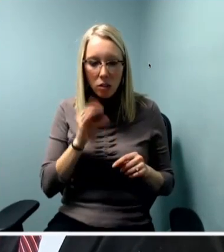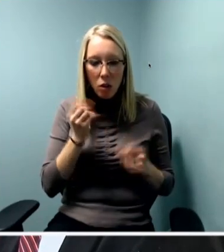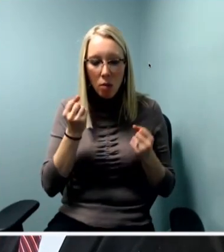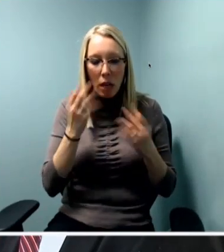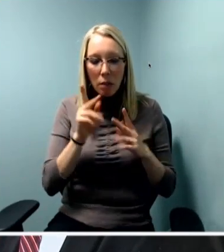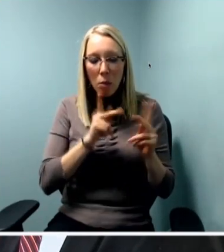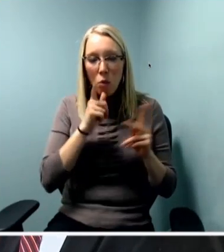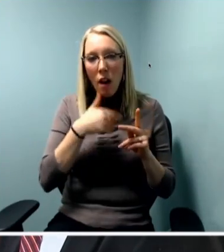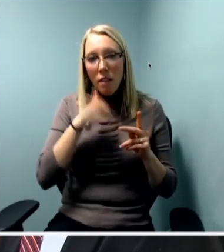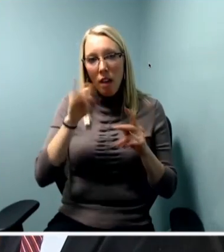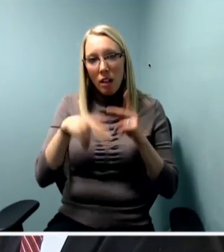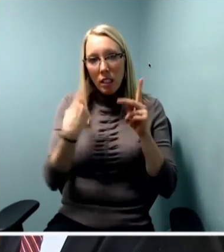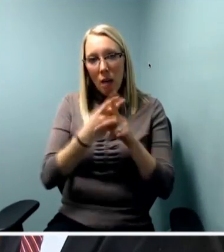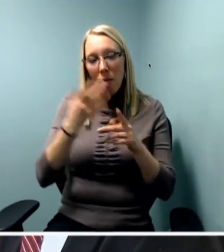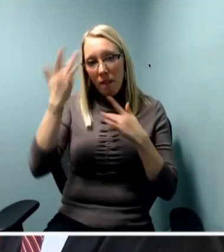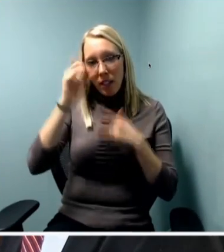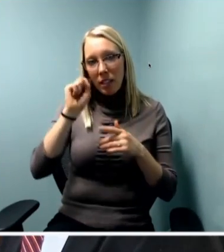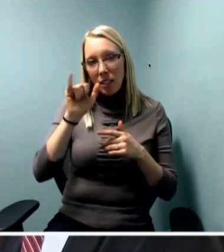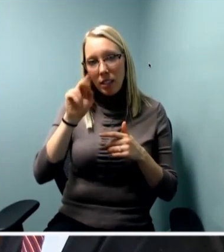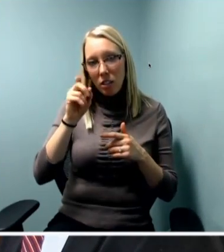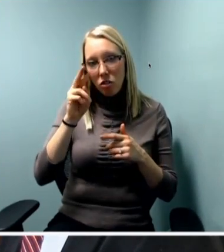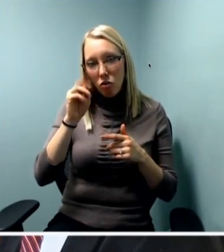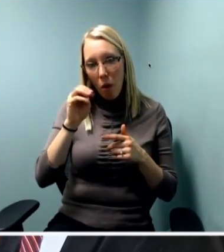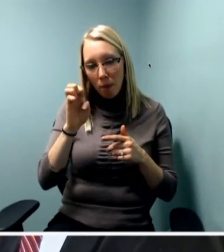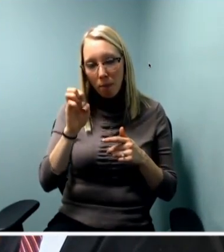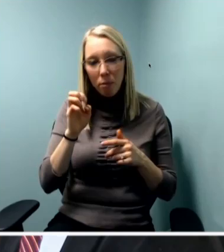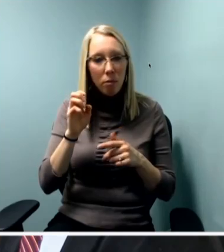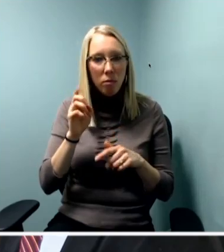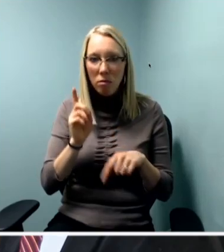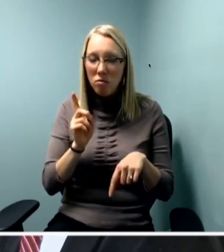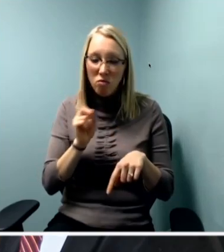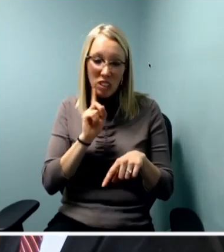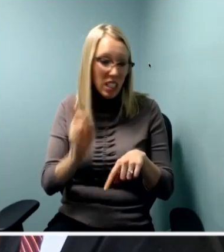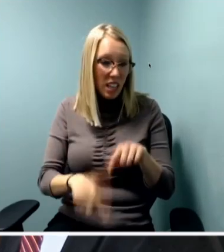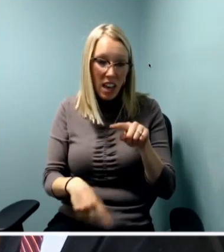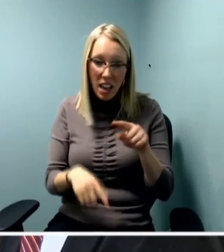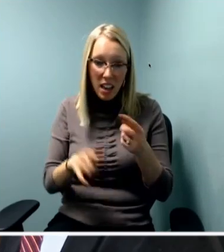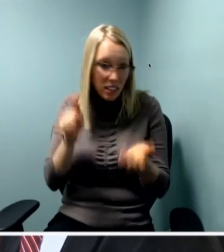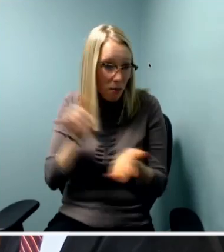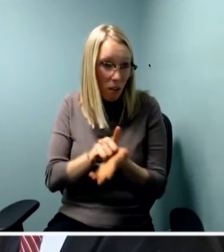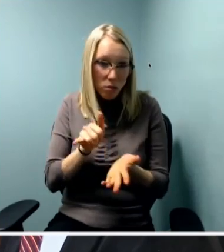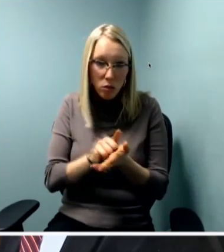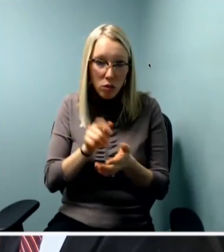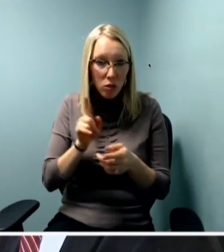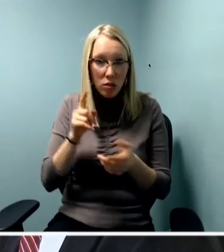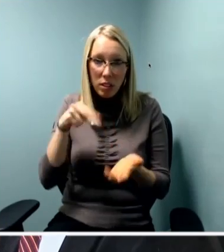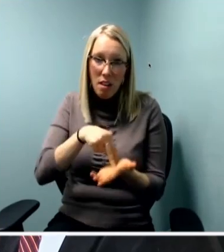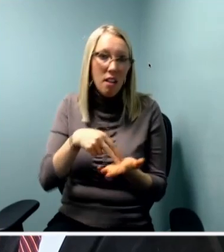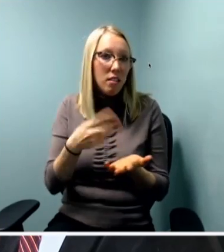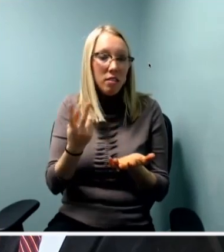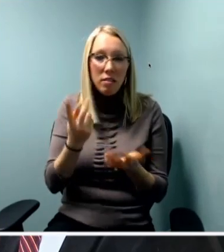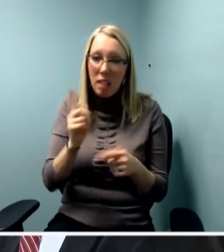find it impossible, really, to stand. Because there's no relationship to the ground.